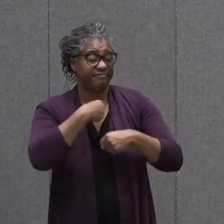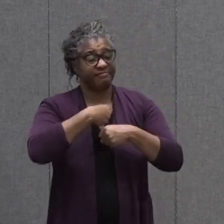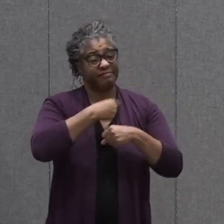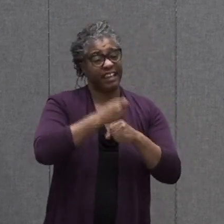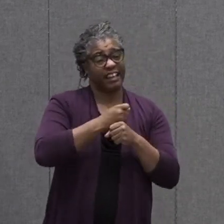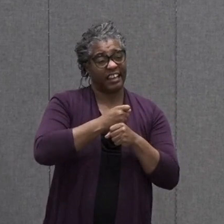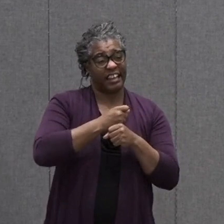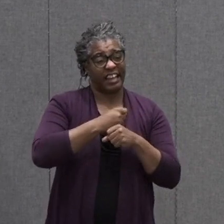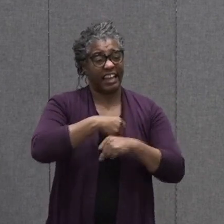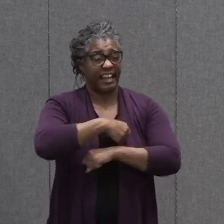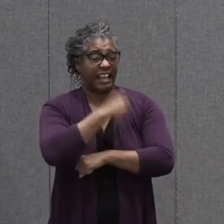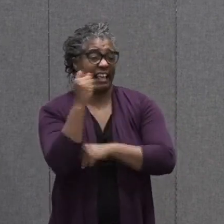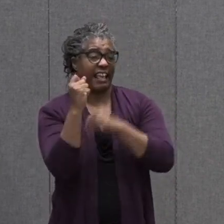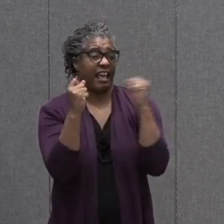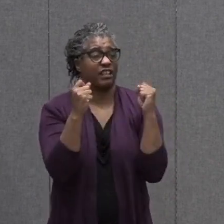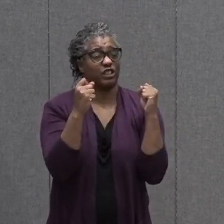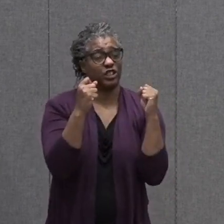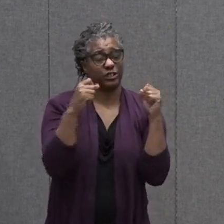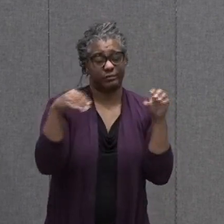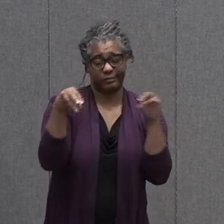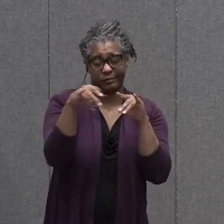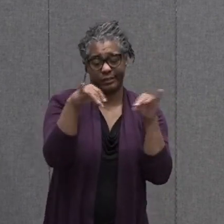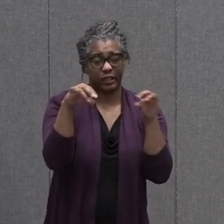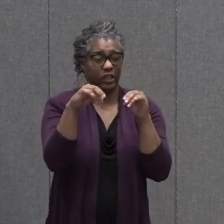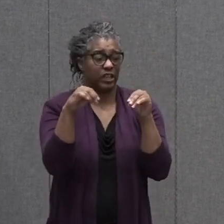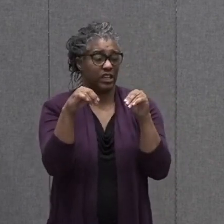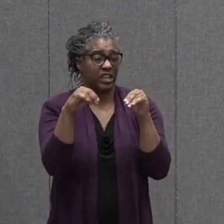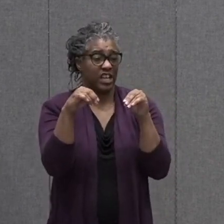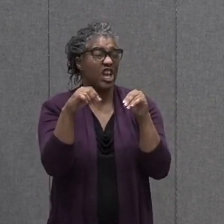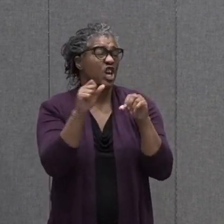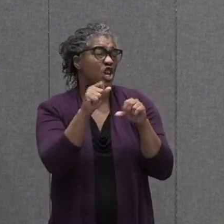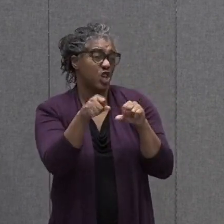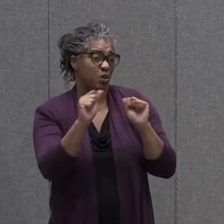but don't hit my castle with your ball or I'll be mad."